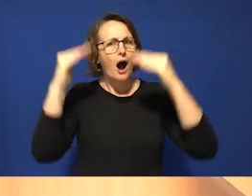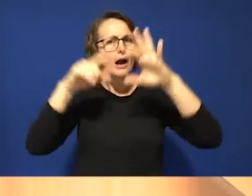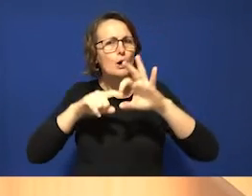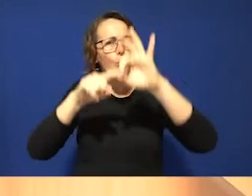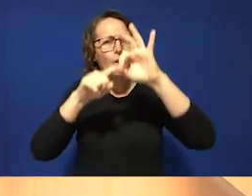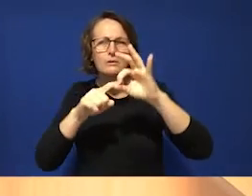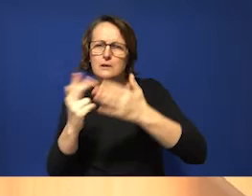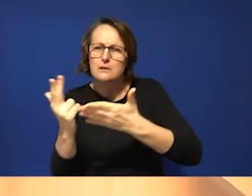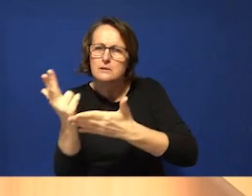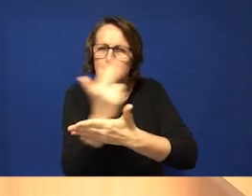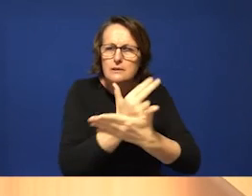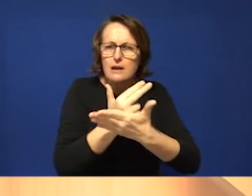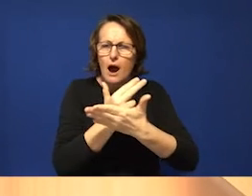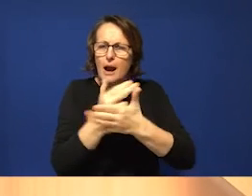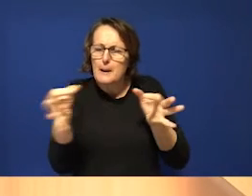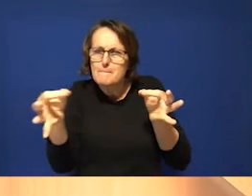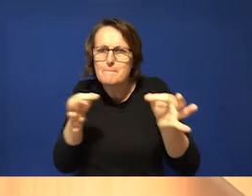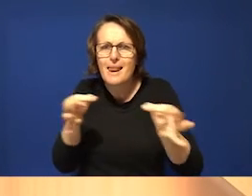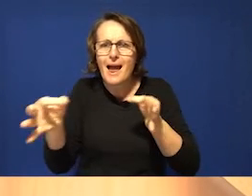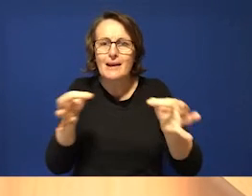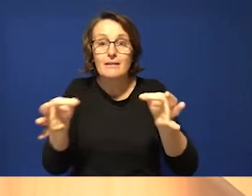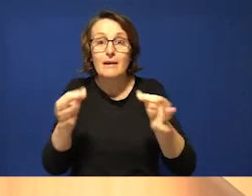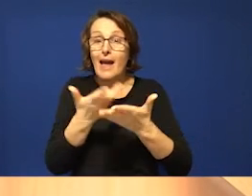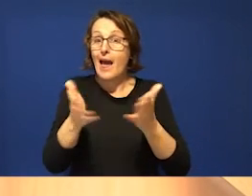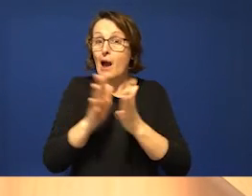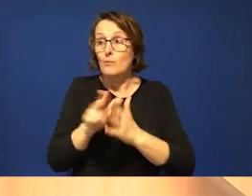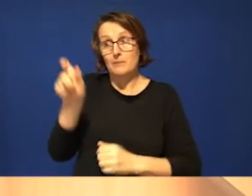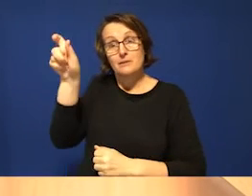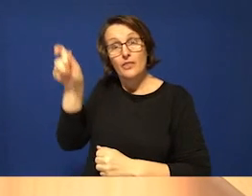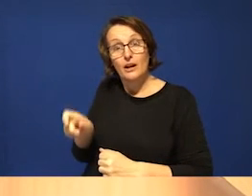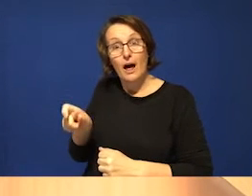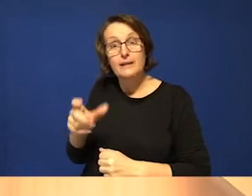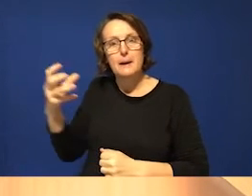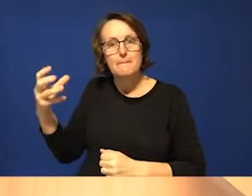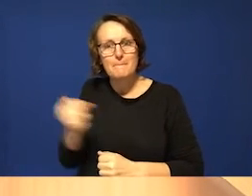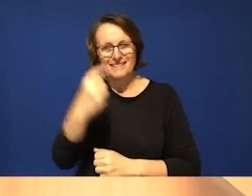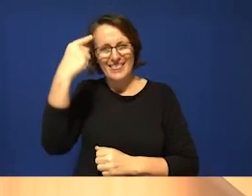"and interiors is founded upon a strong commitment "by the client, to addressing the significance